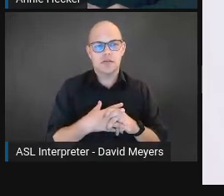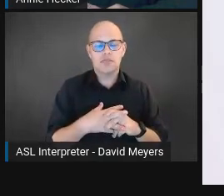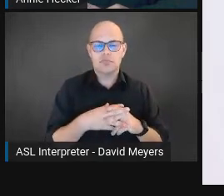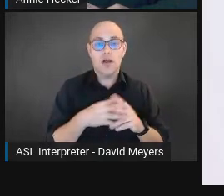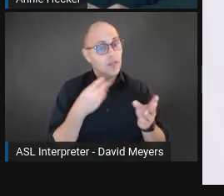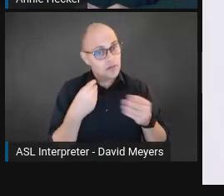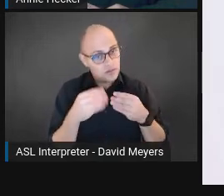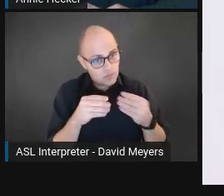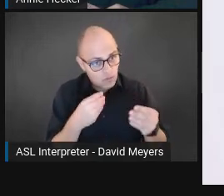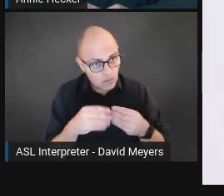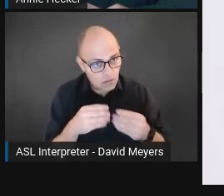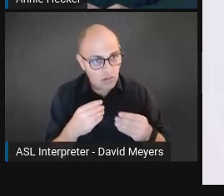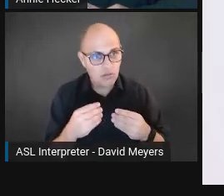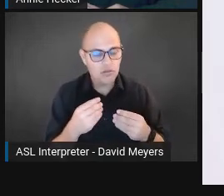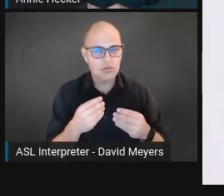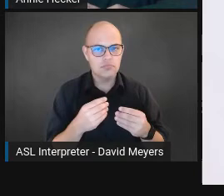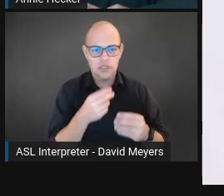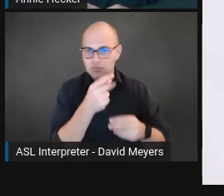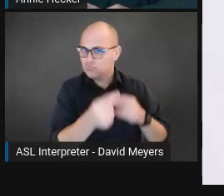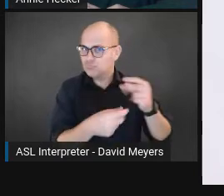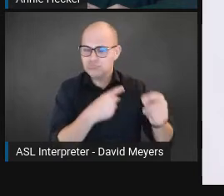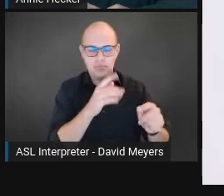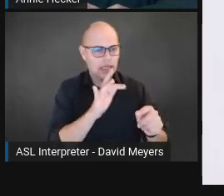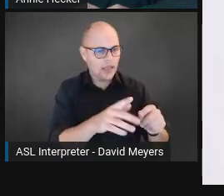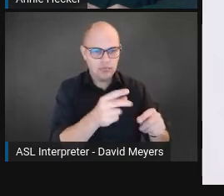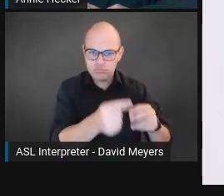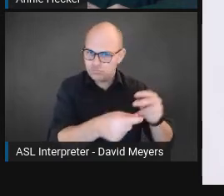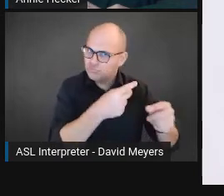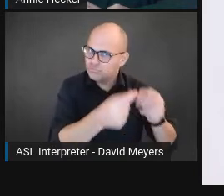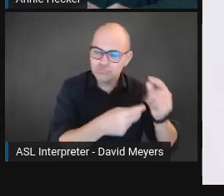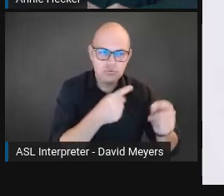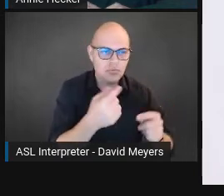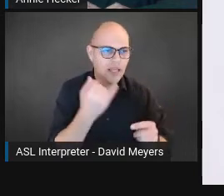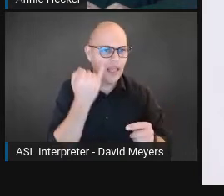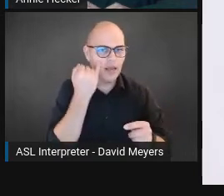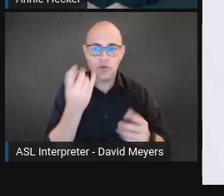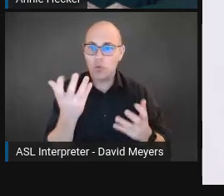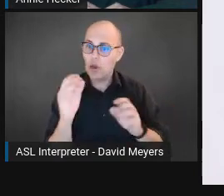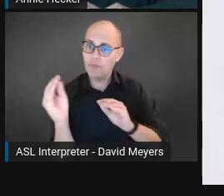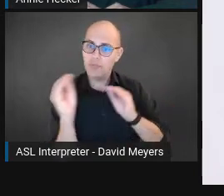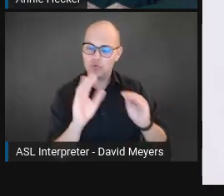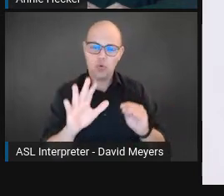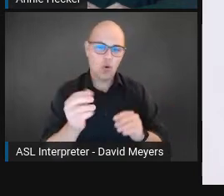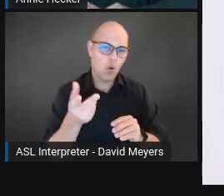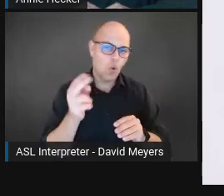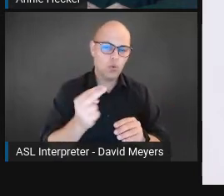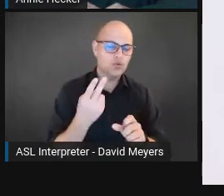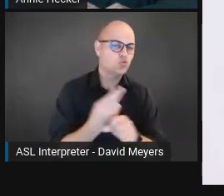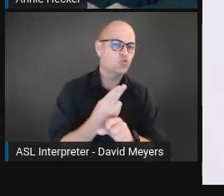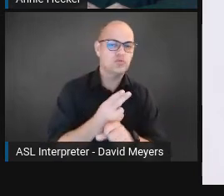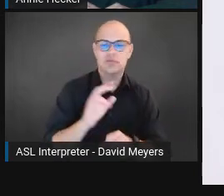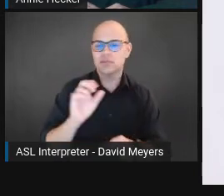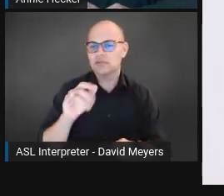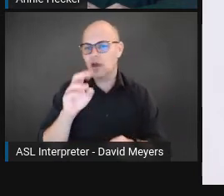and responsive. If someone wants to put in their own user style sheet and they want to adjust the fonts on there, and they want